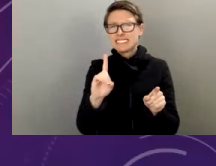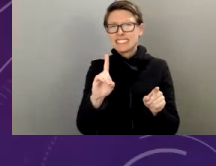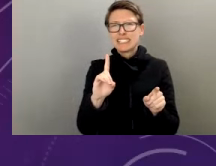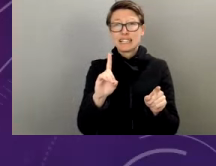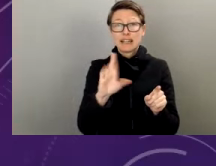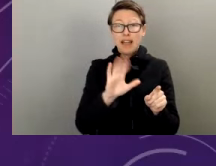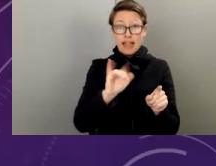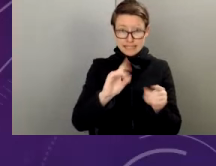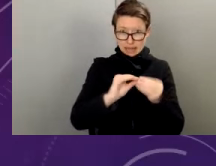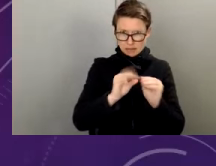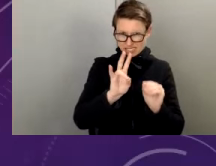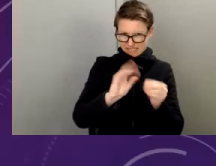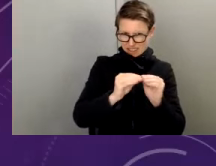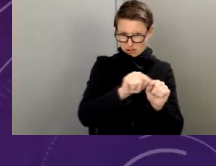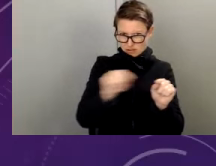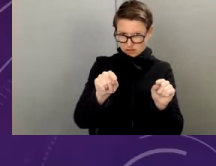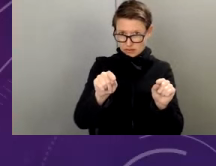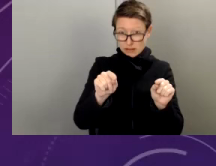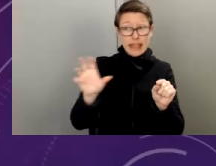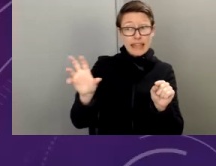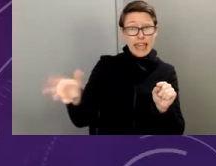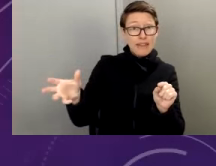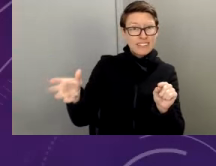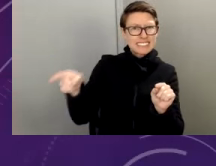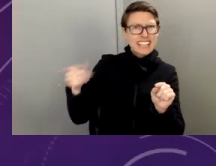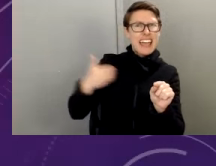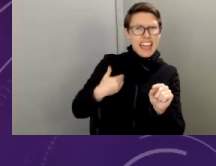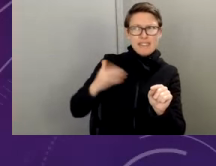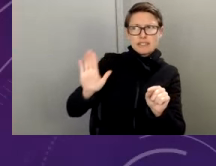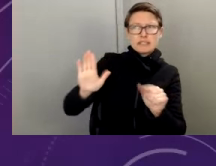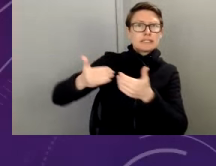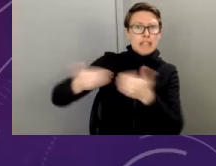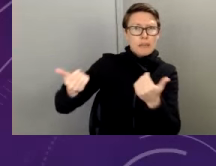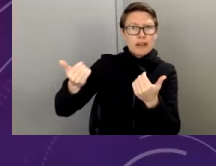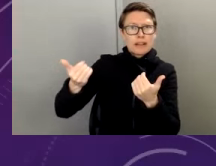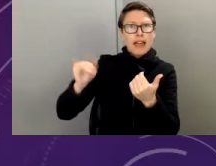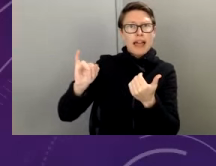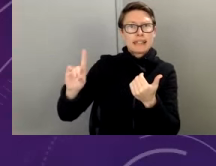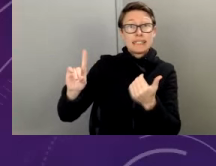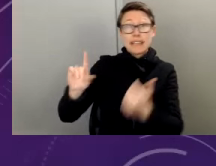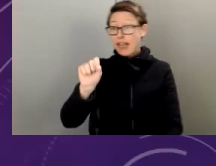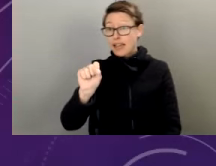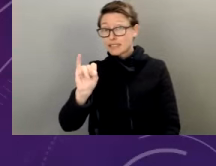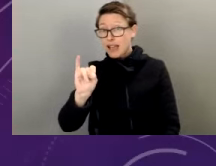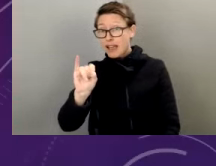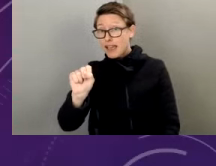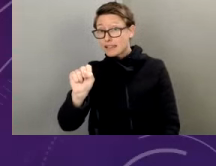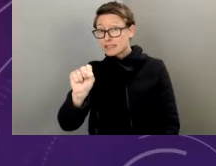canvas will create its own ID. So the SS ID column is the actual ID number for the student.